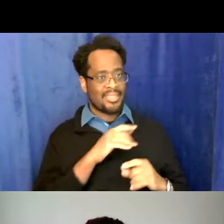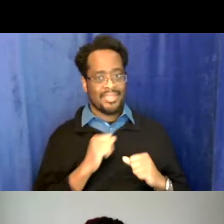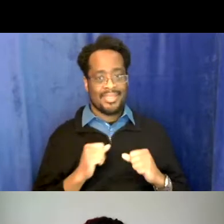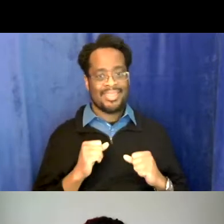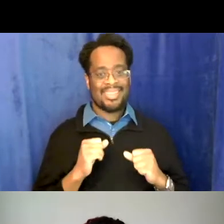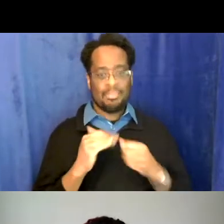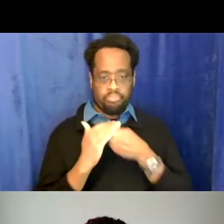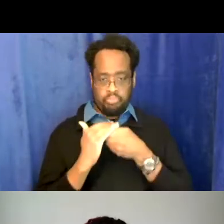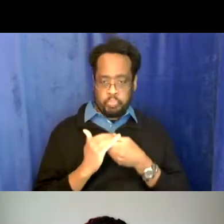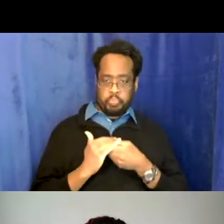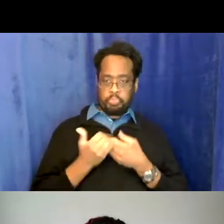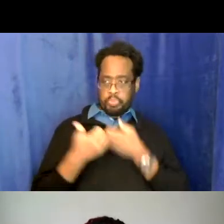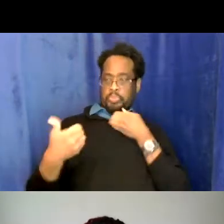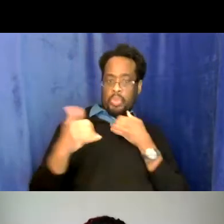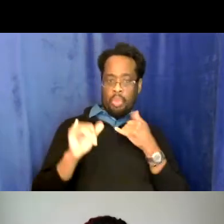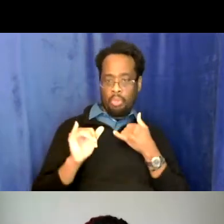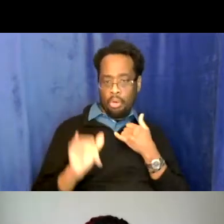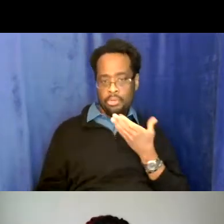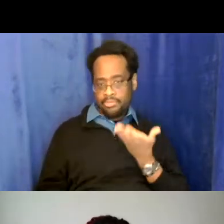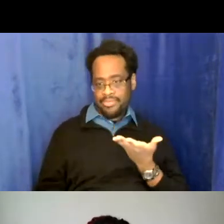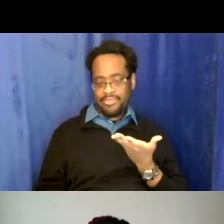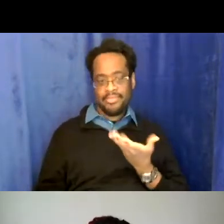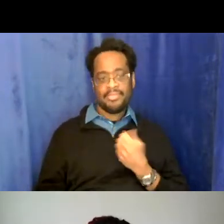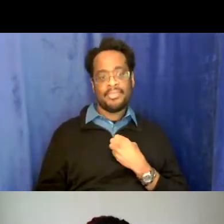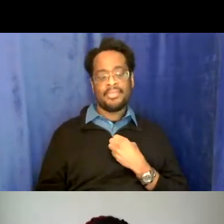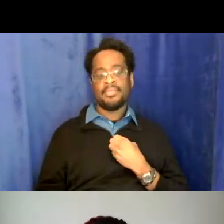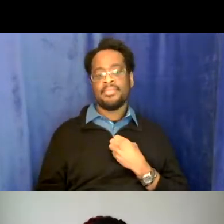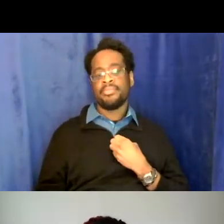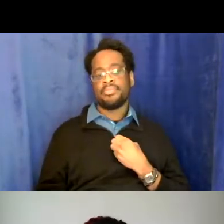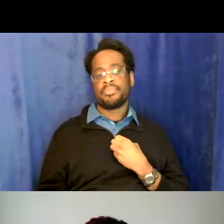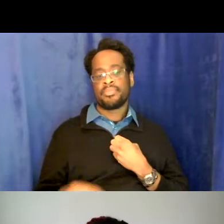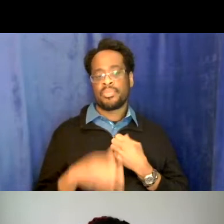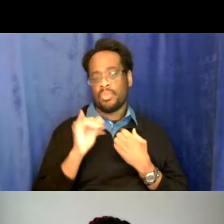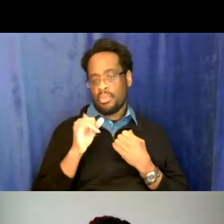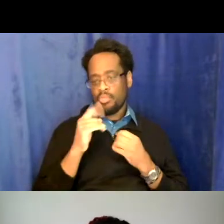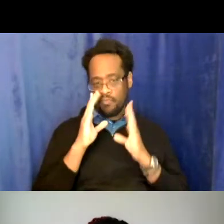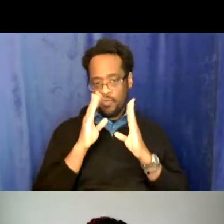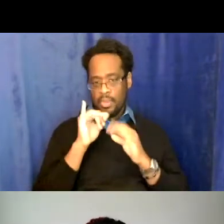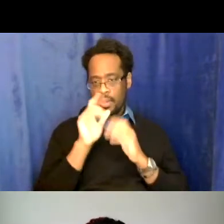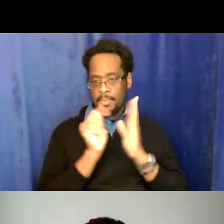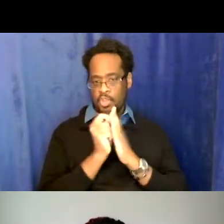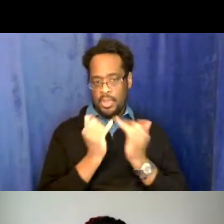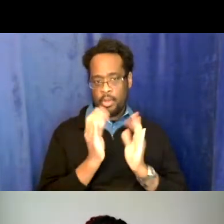uh exposure uh new ways that uh those were African American and in the communities felt